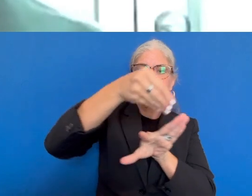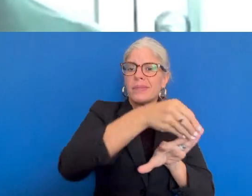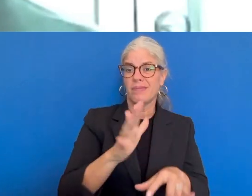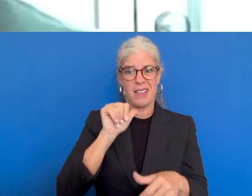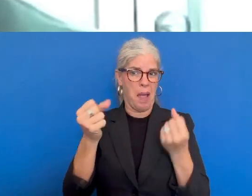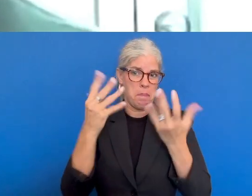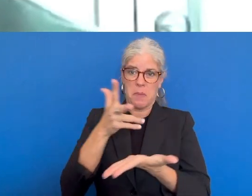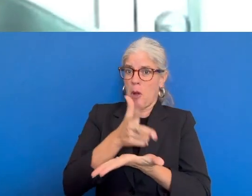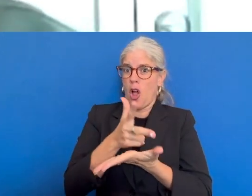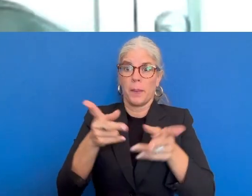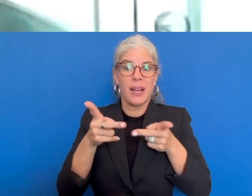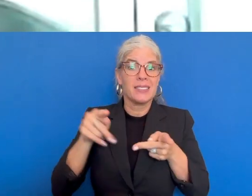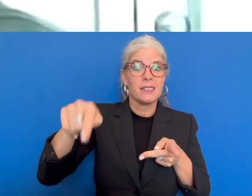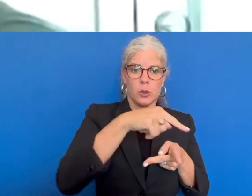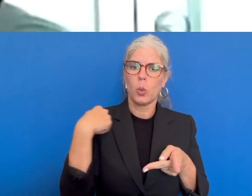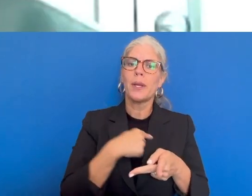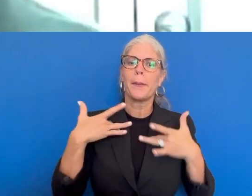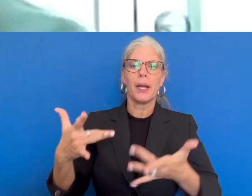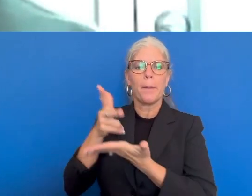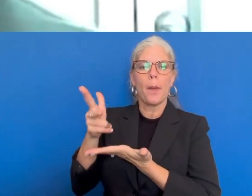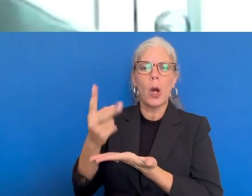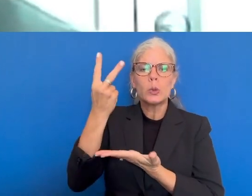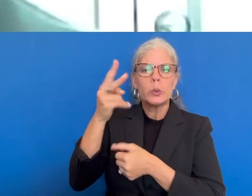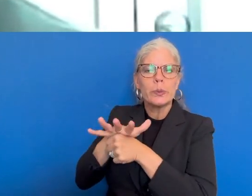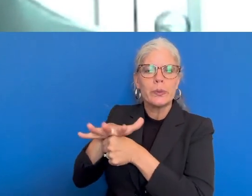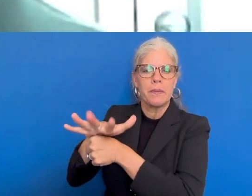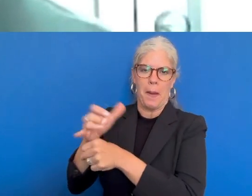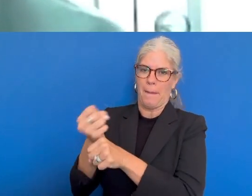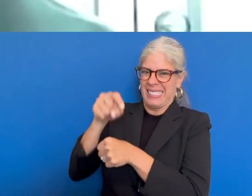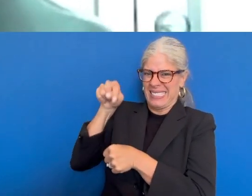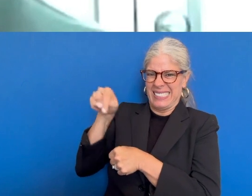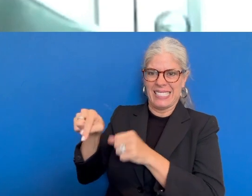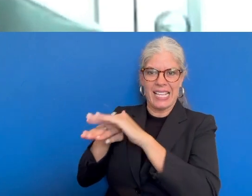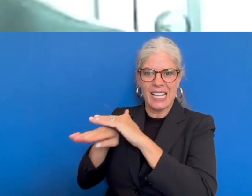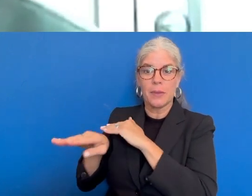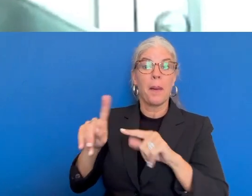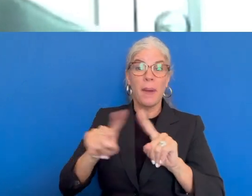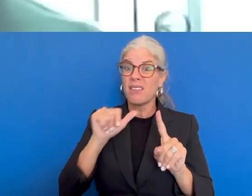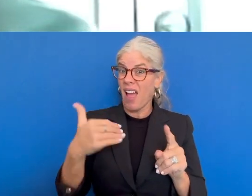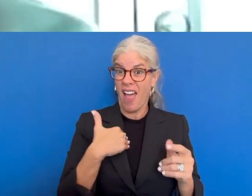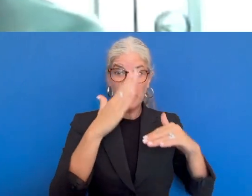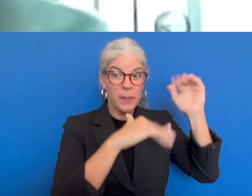we used to park across two places and make an accessible one. There weren't any building codes really.